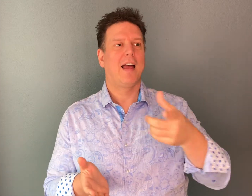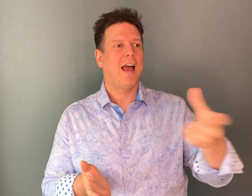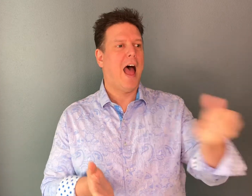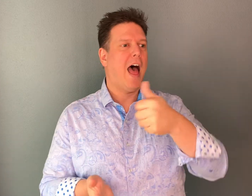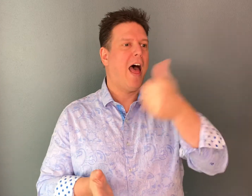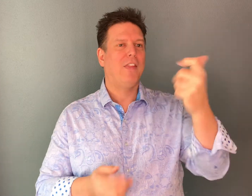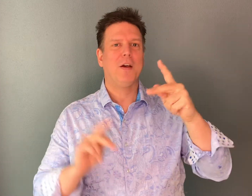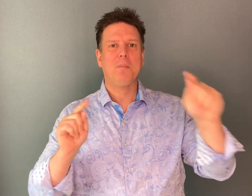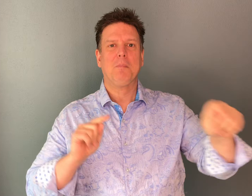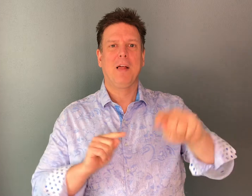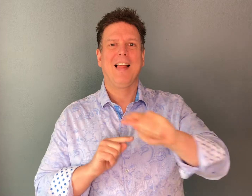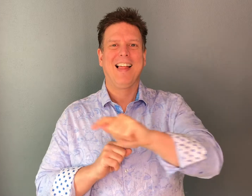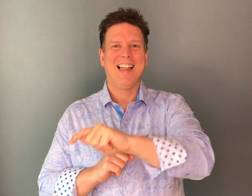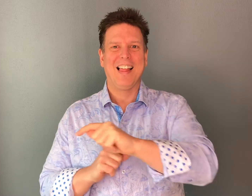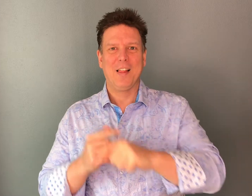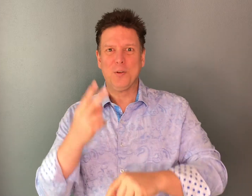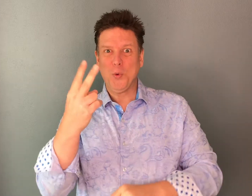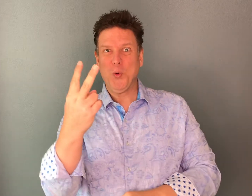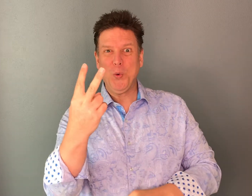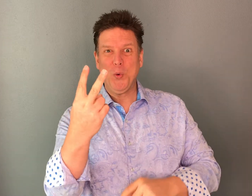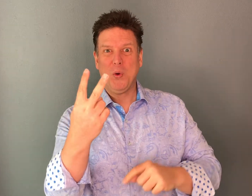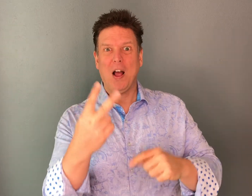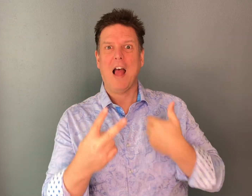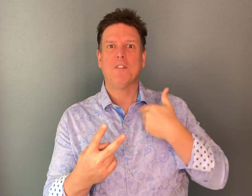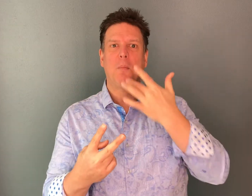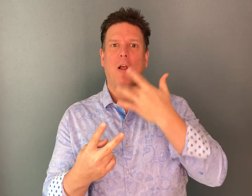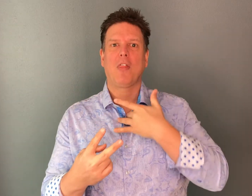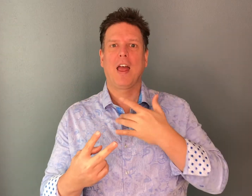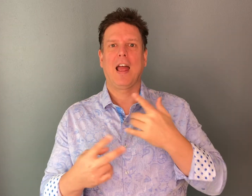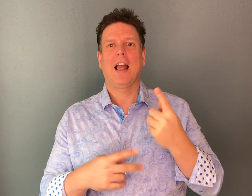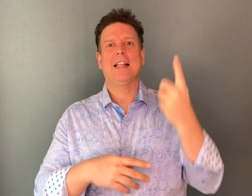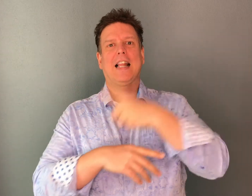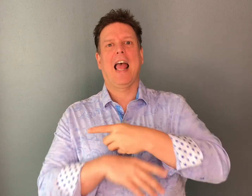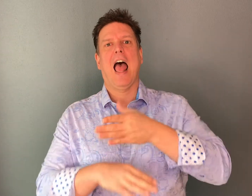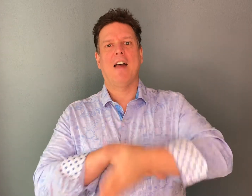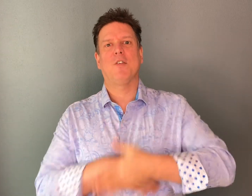in the room and he called on other people there were two people who had a